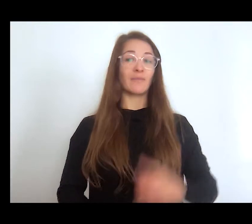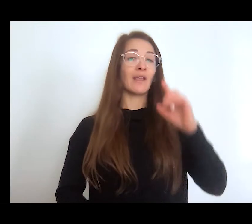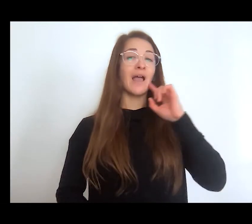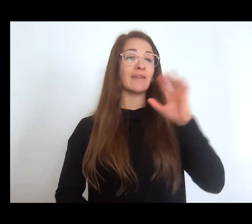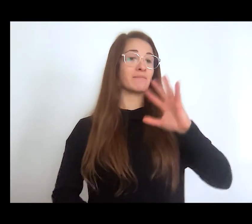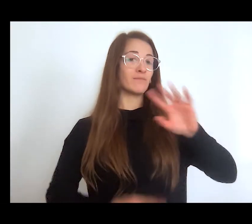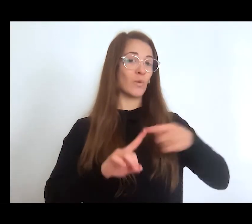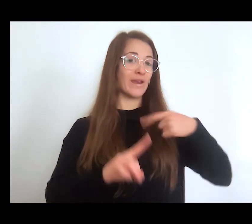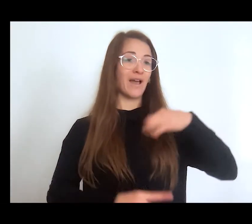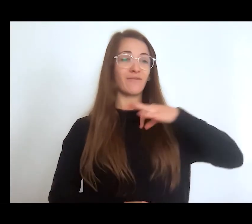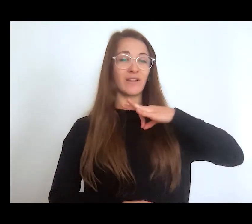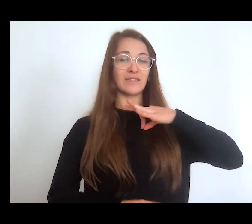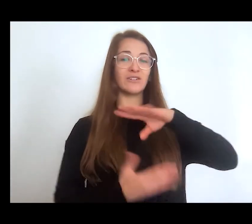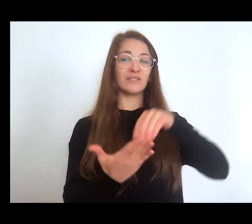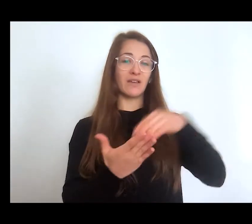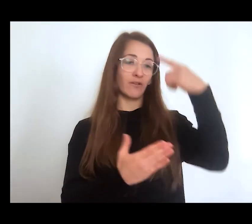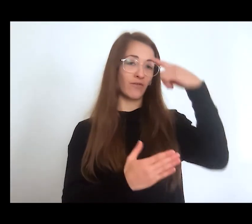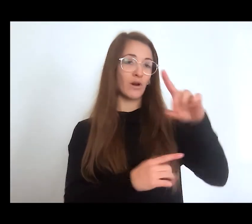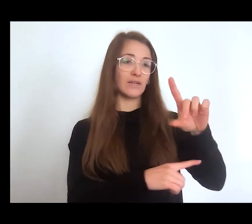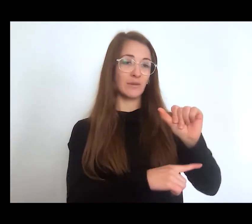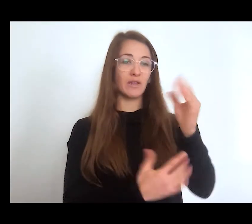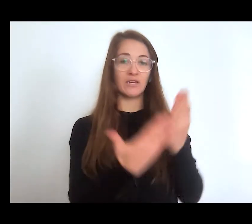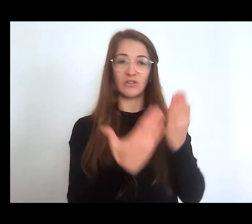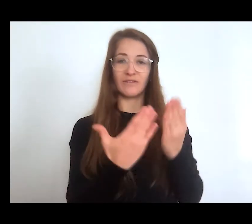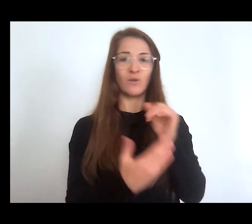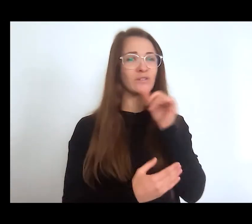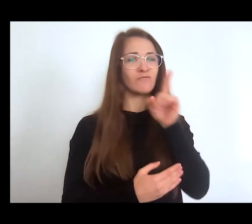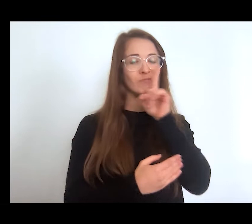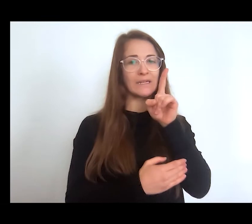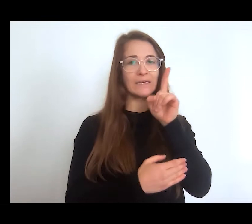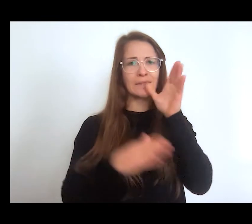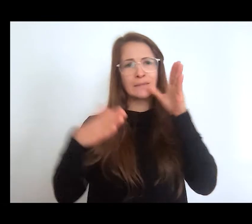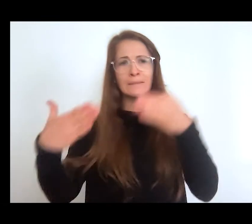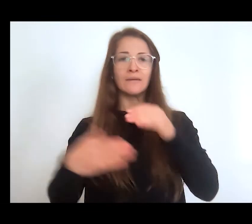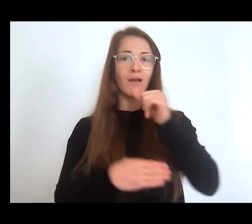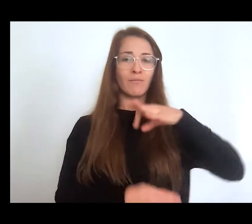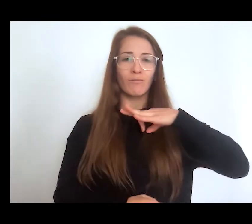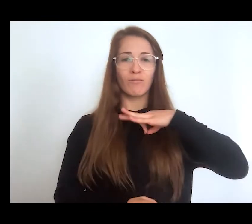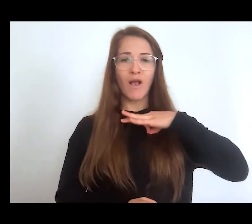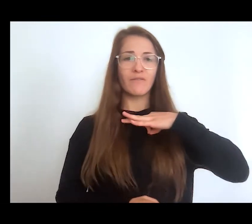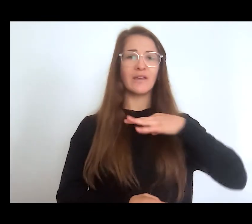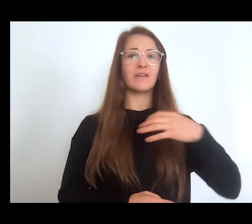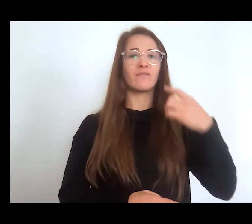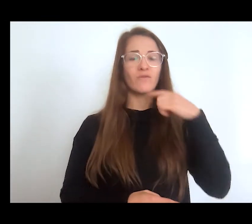I THINK IT WAS JUST WHEN I VOLUNTEERED AT THE CENTER FOR DISABILITY SERVICES.